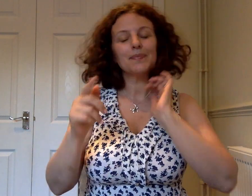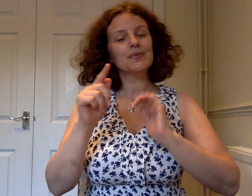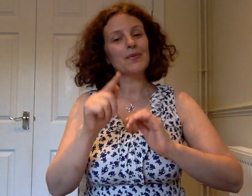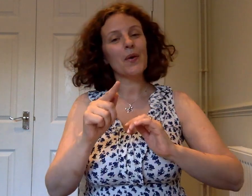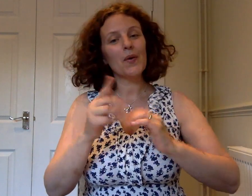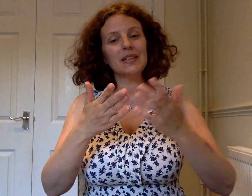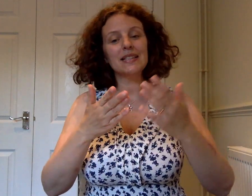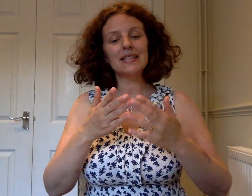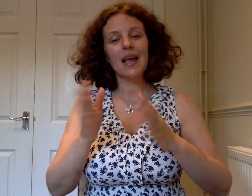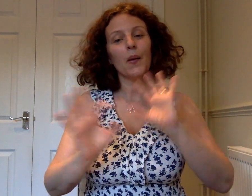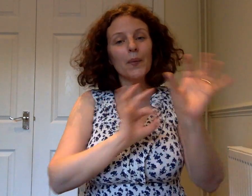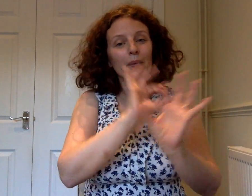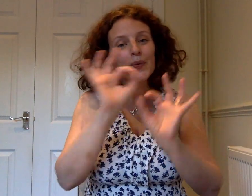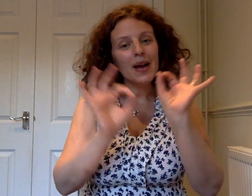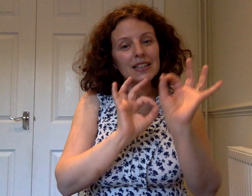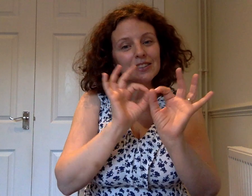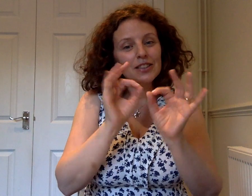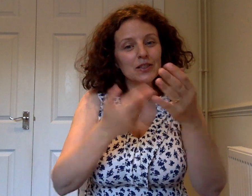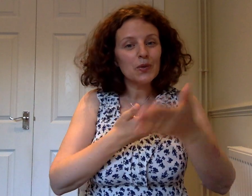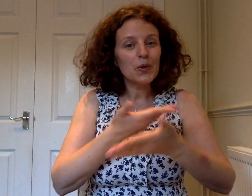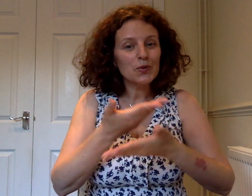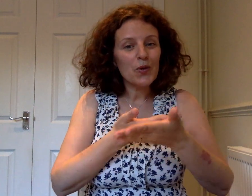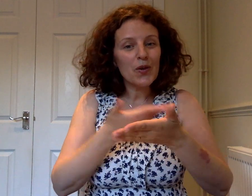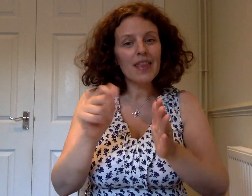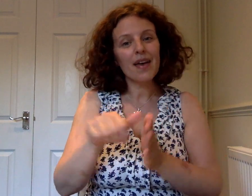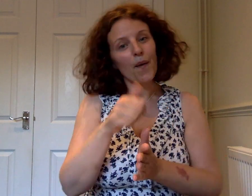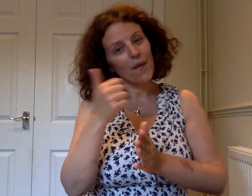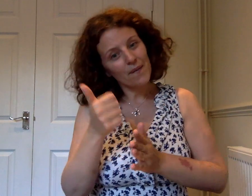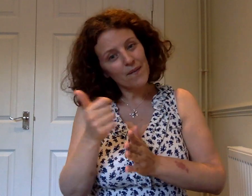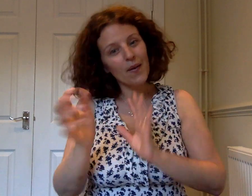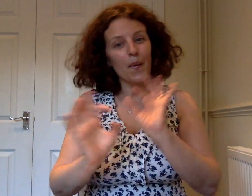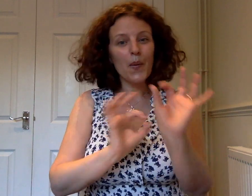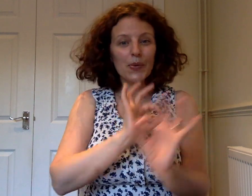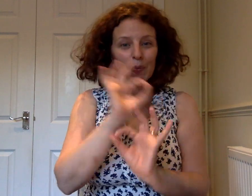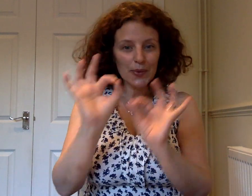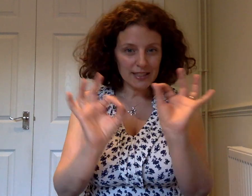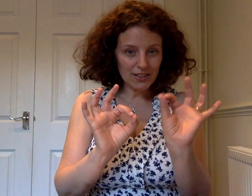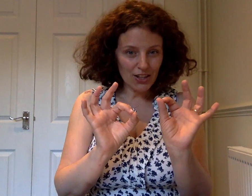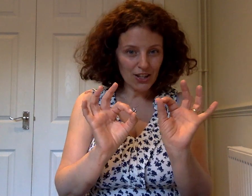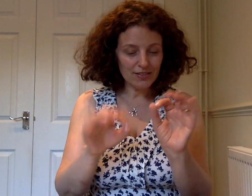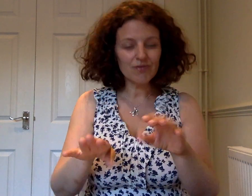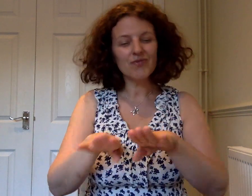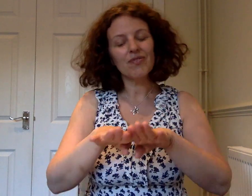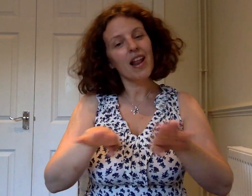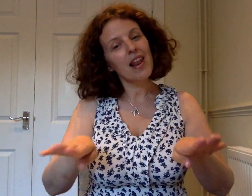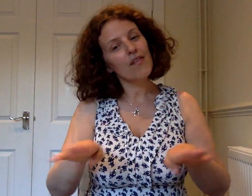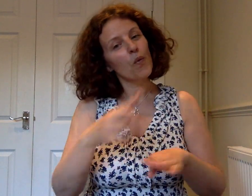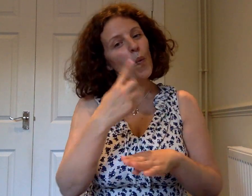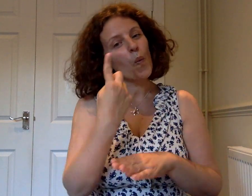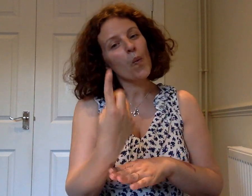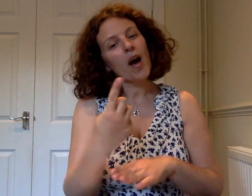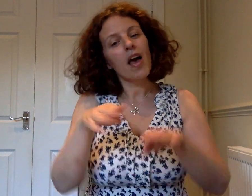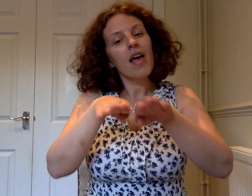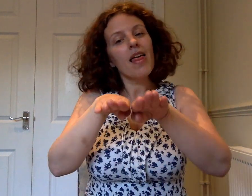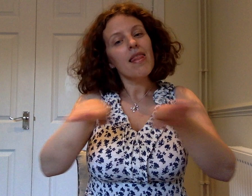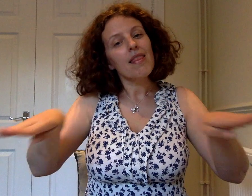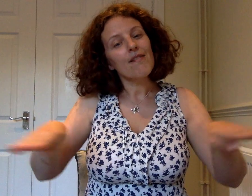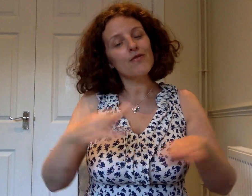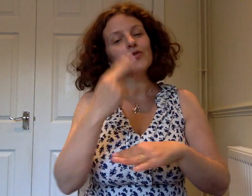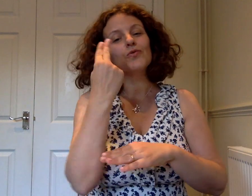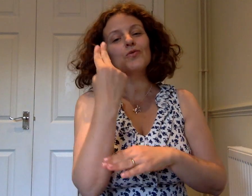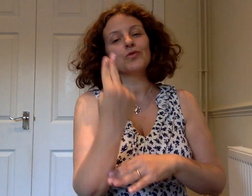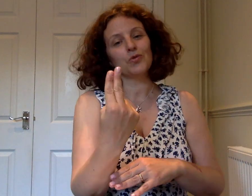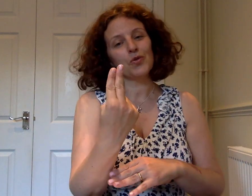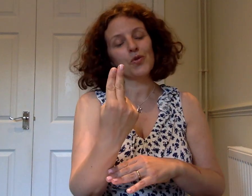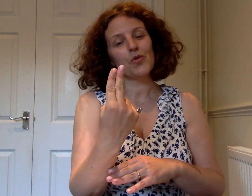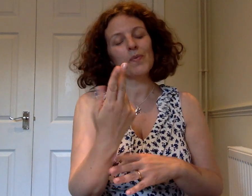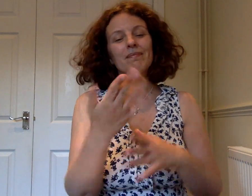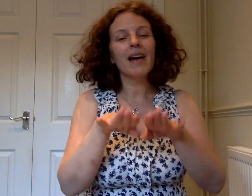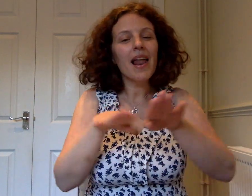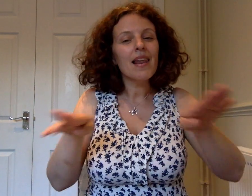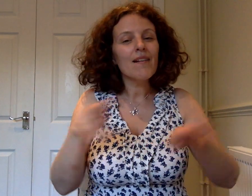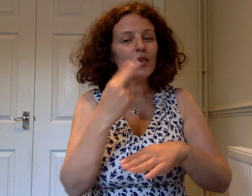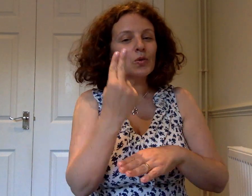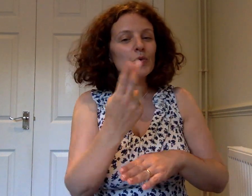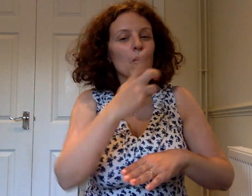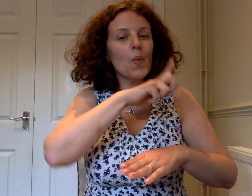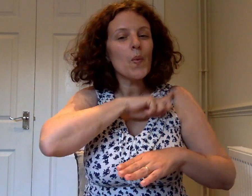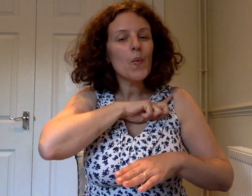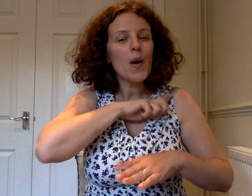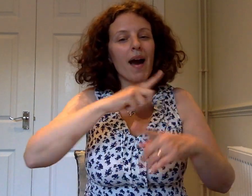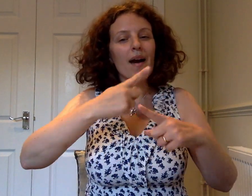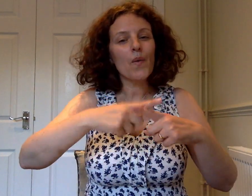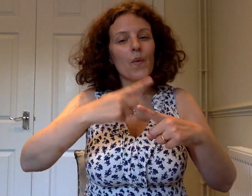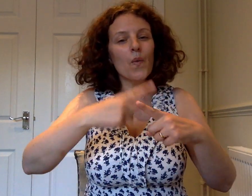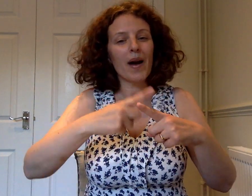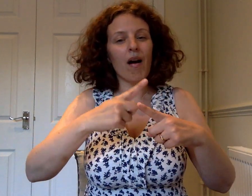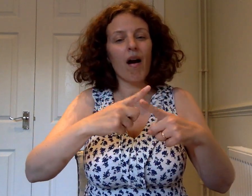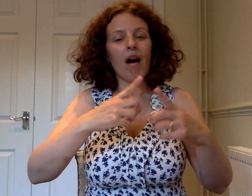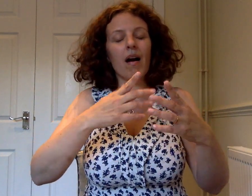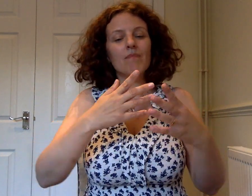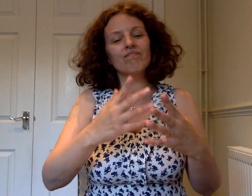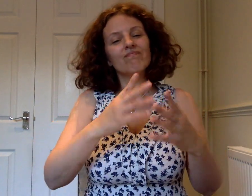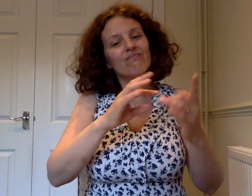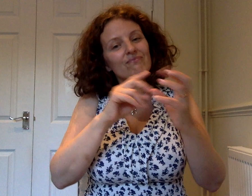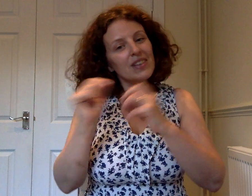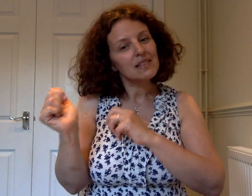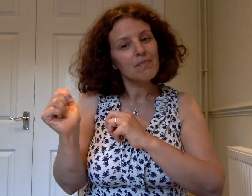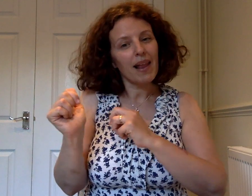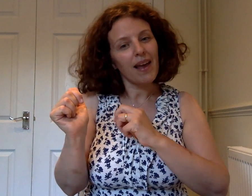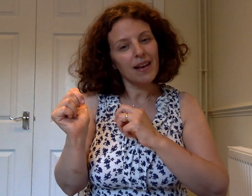So it's questions and story, for level 1, level 2. Level 2 perhaps because it has quicker finger spelling.